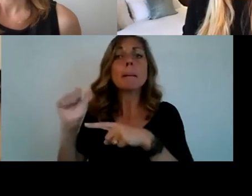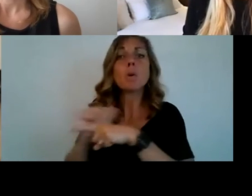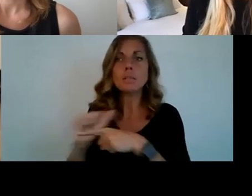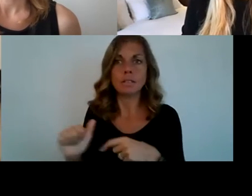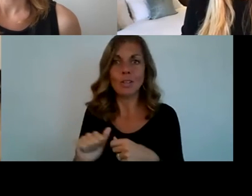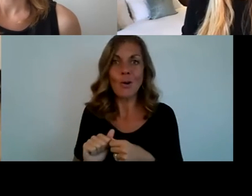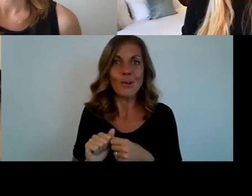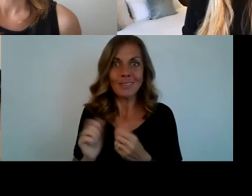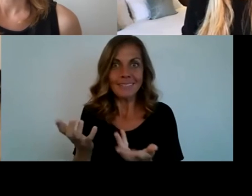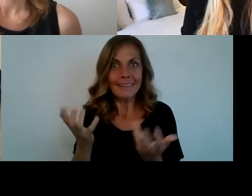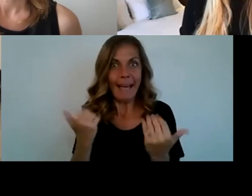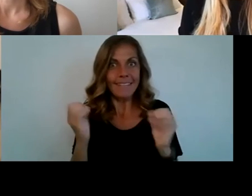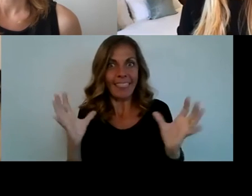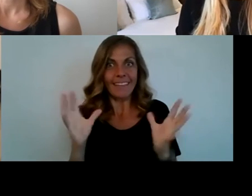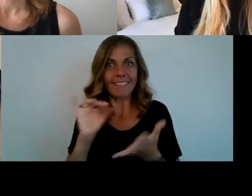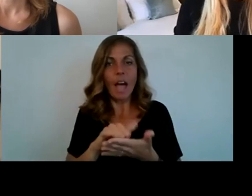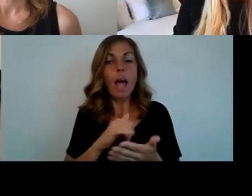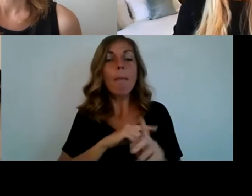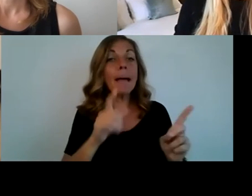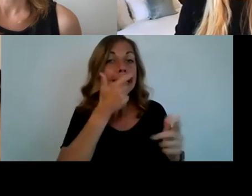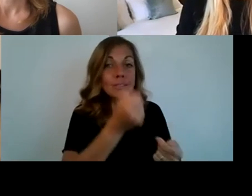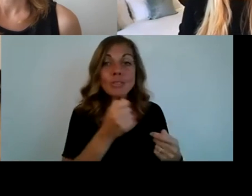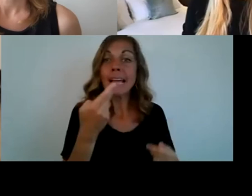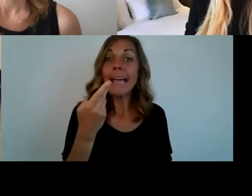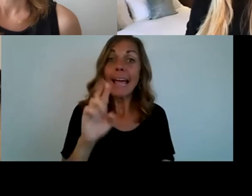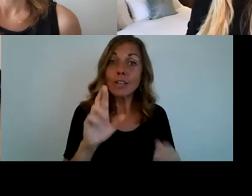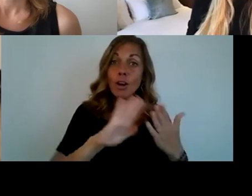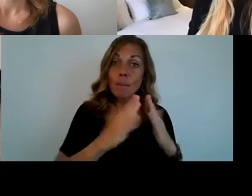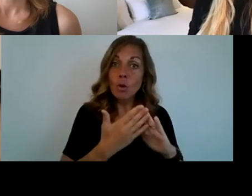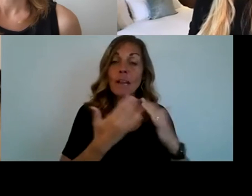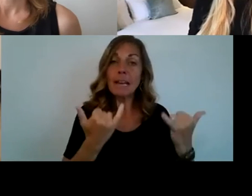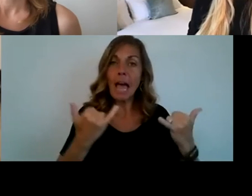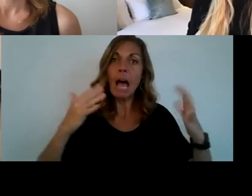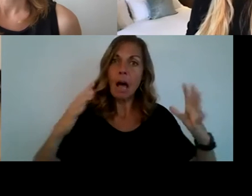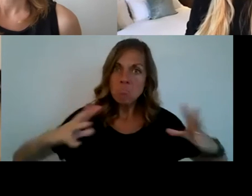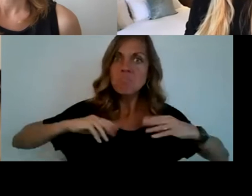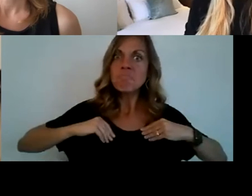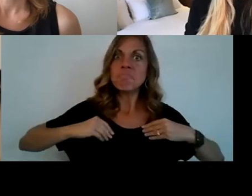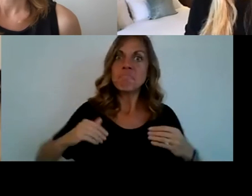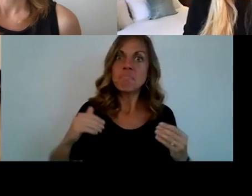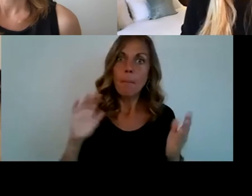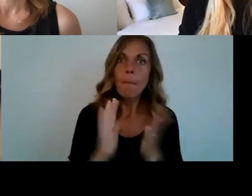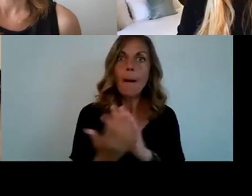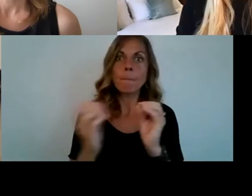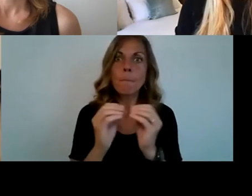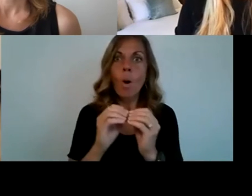Seeing HR step up into the open source space was phenomenal. I was so proud that the very